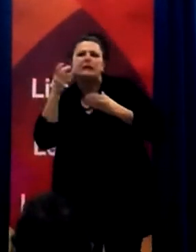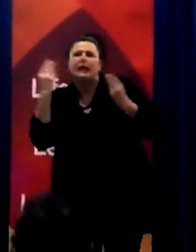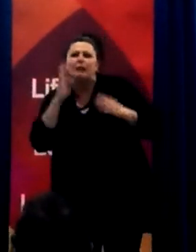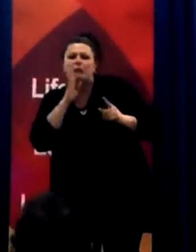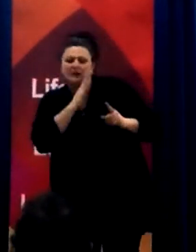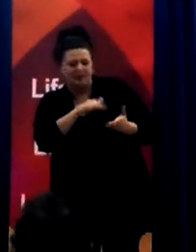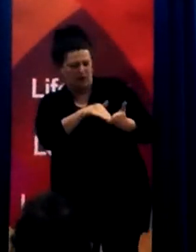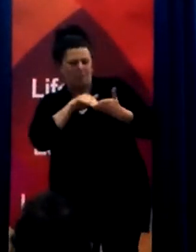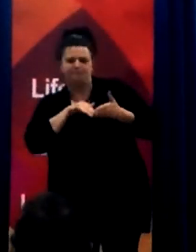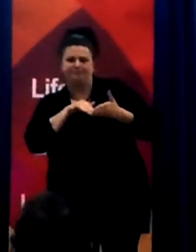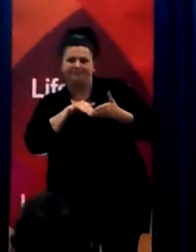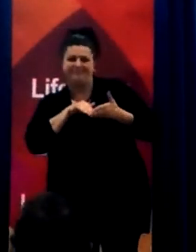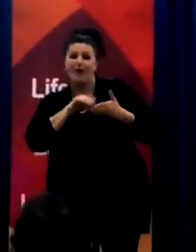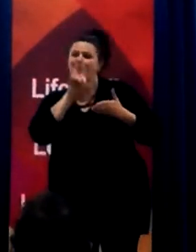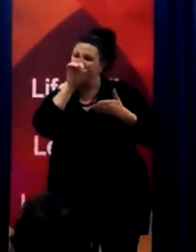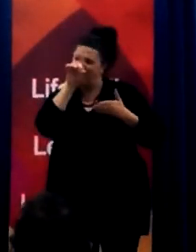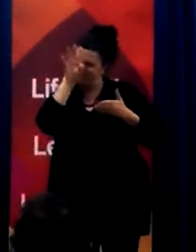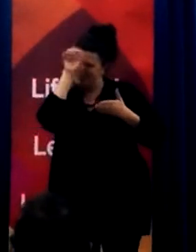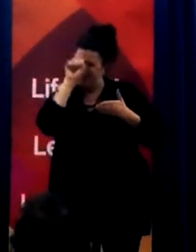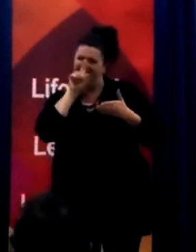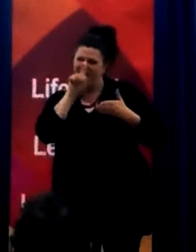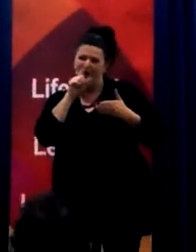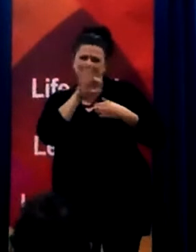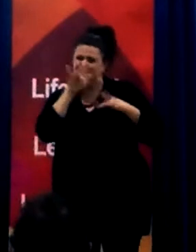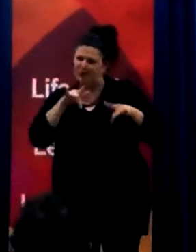Mind you, this was when I wasn’t bringing in my Roger.